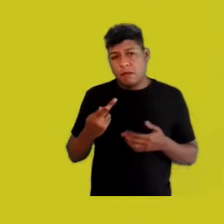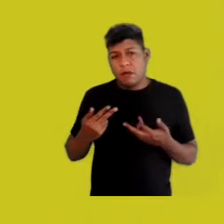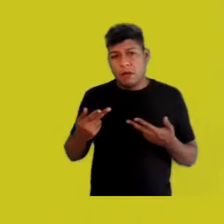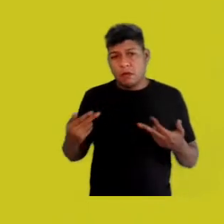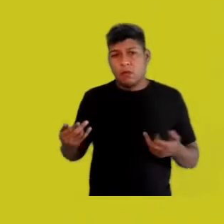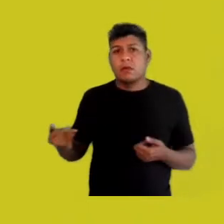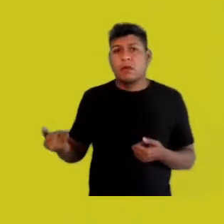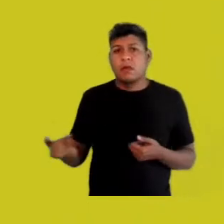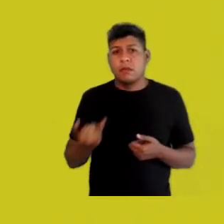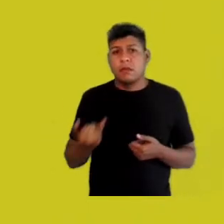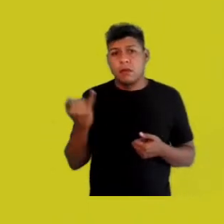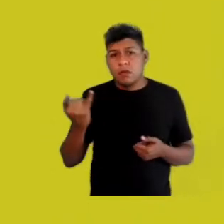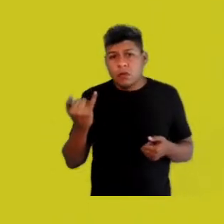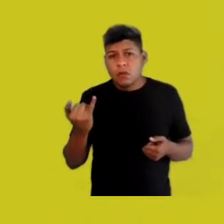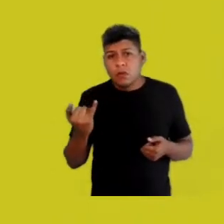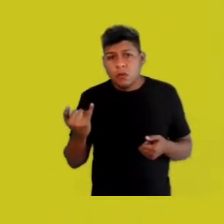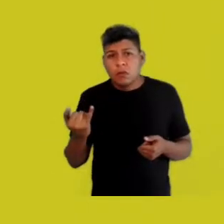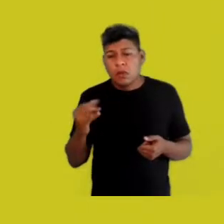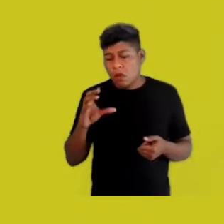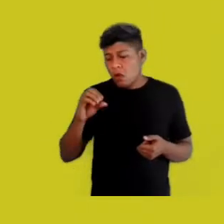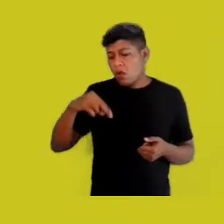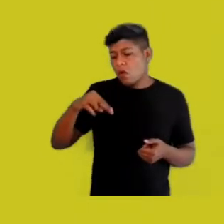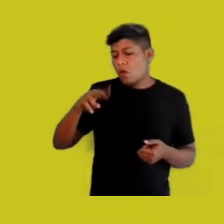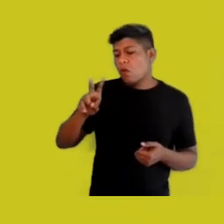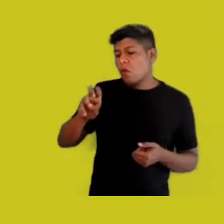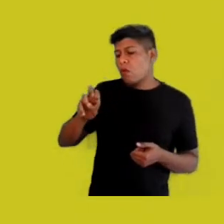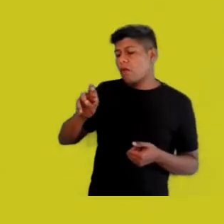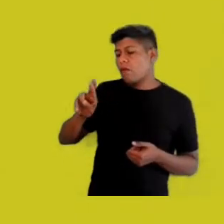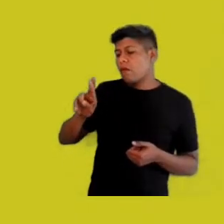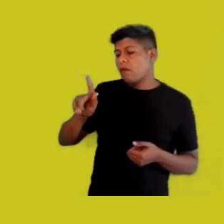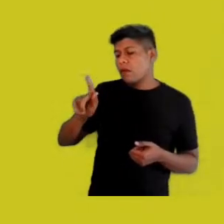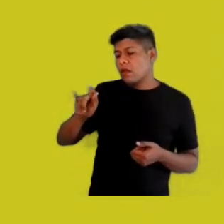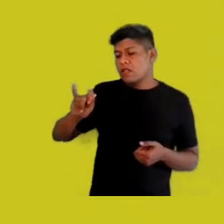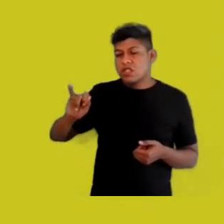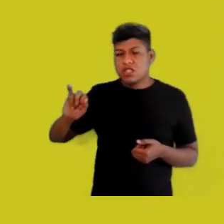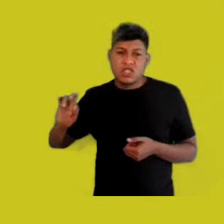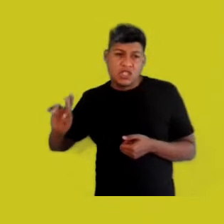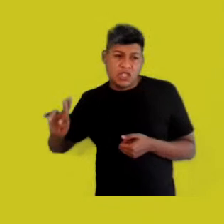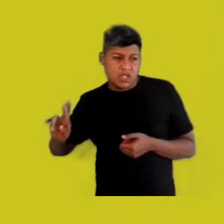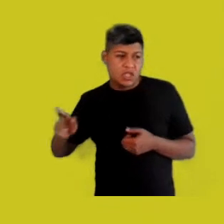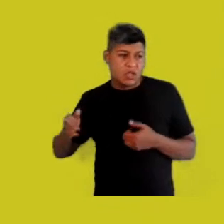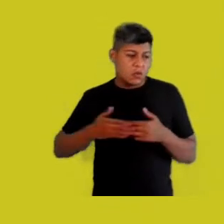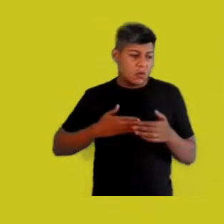flowing together without juxtaposing. That’s not idle talk. It’s noteworthy.